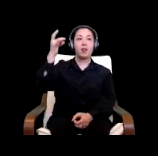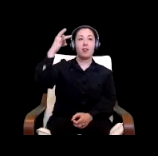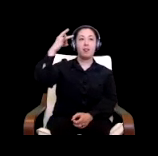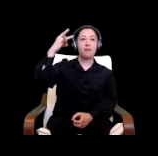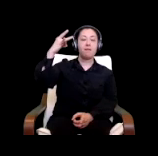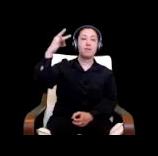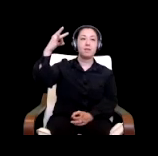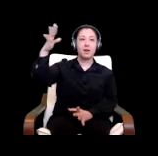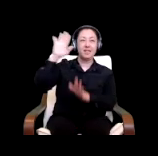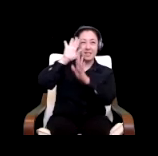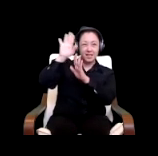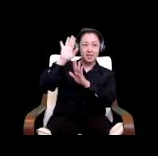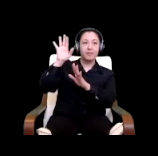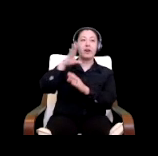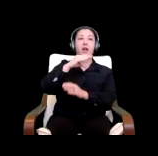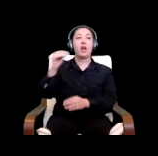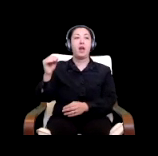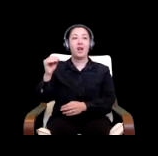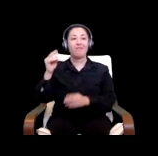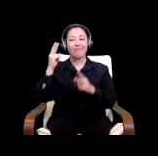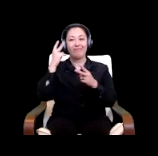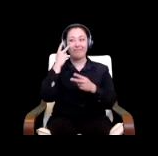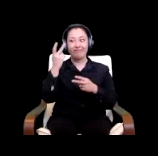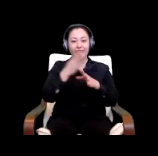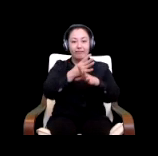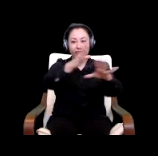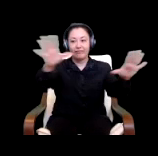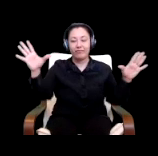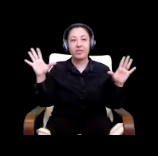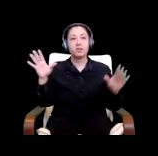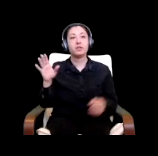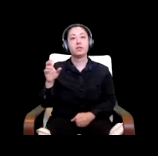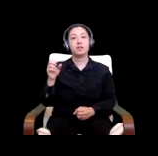the visual field. So a lot of the support needs here come from understanding the specific